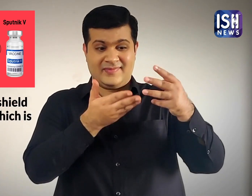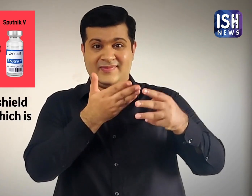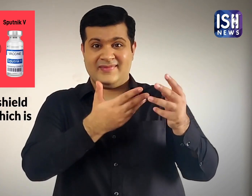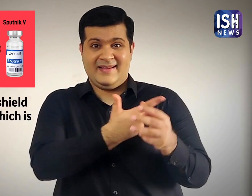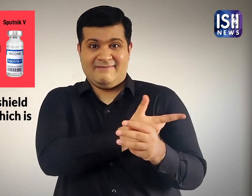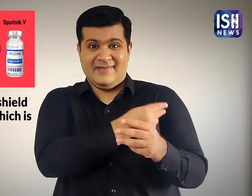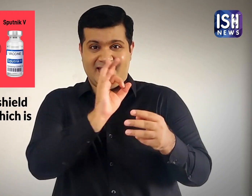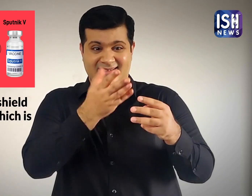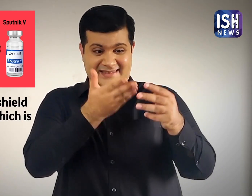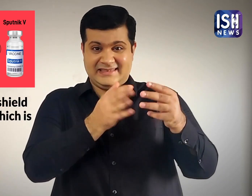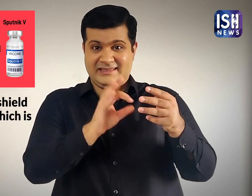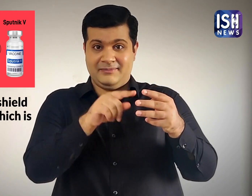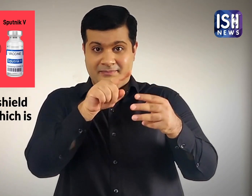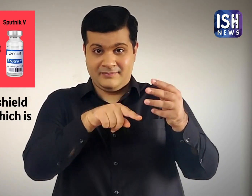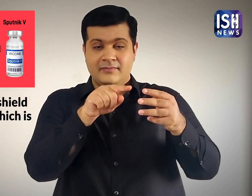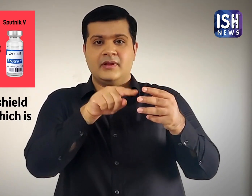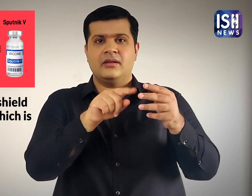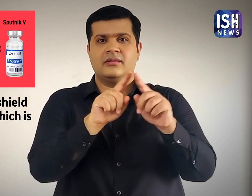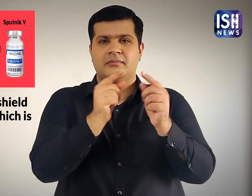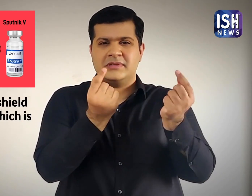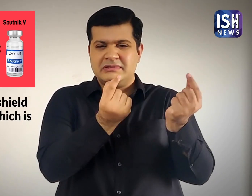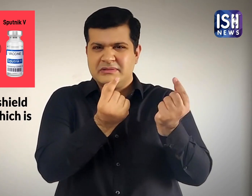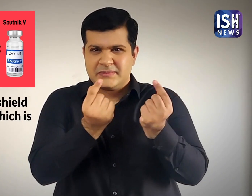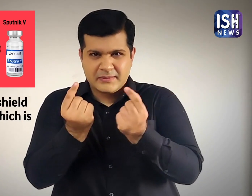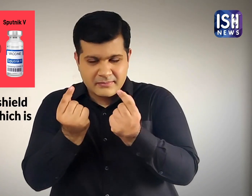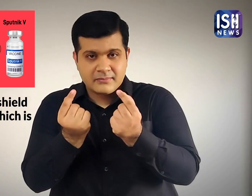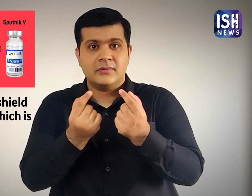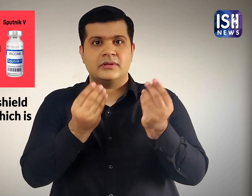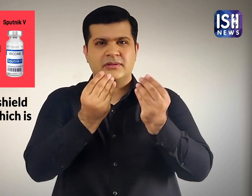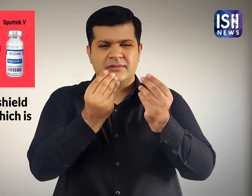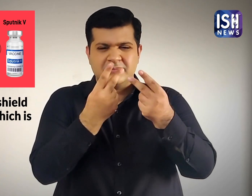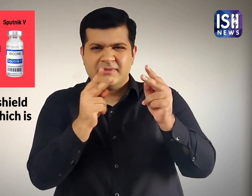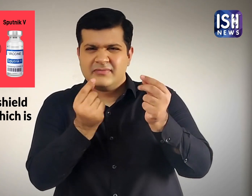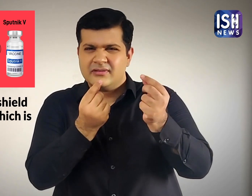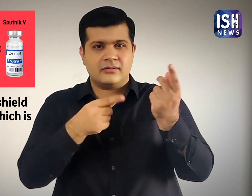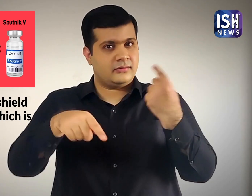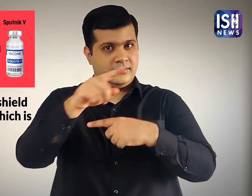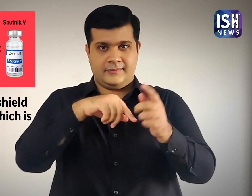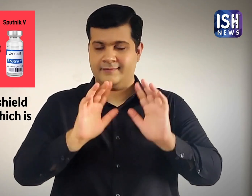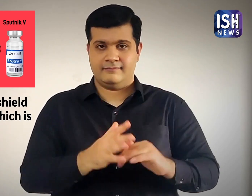The vaccines, as mentioned above similarities and differences.